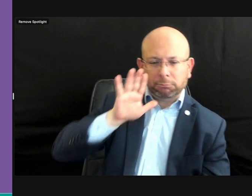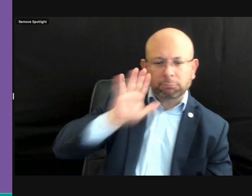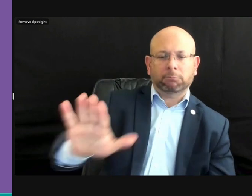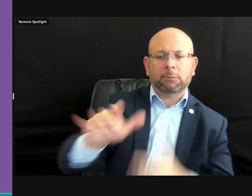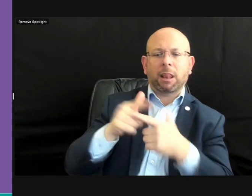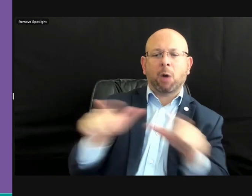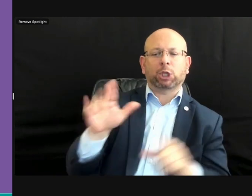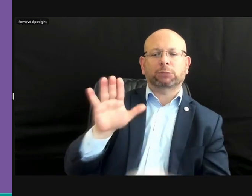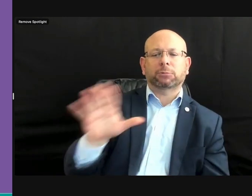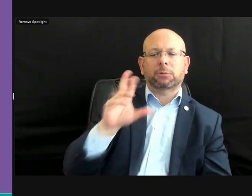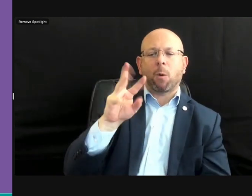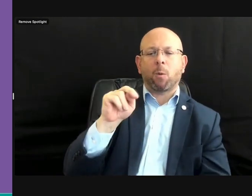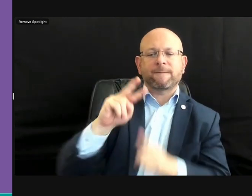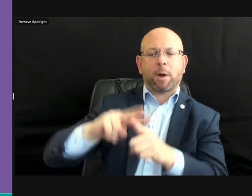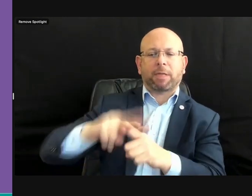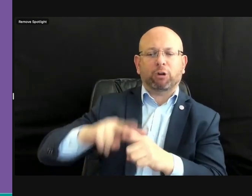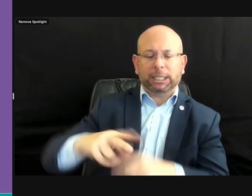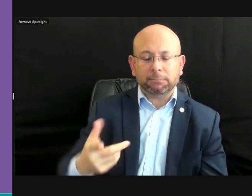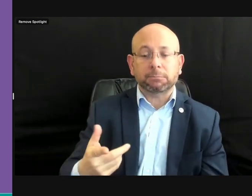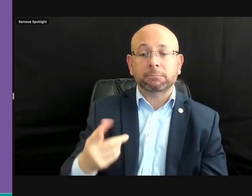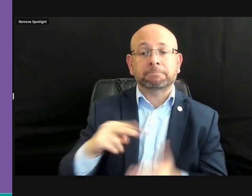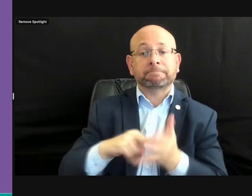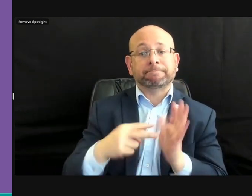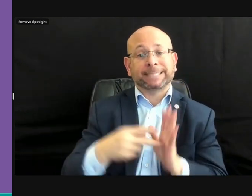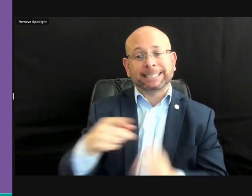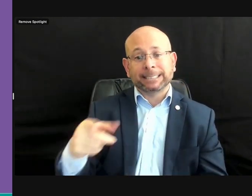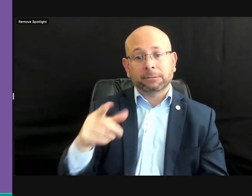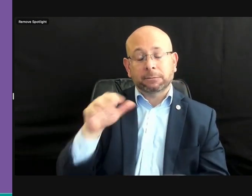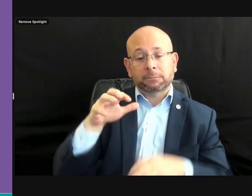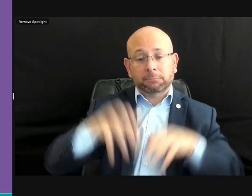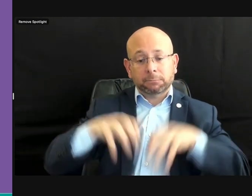There are terms that are unique to that field.